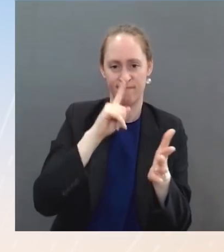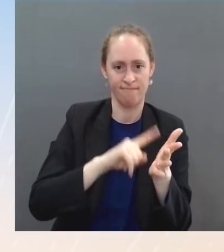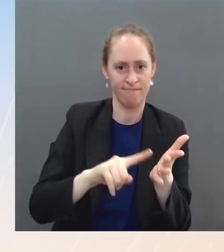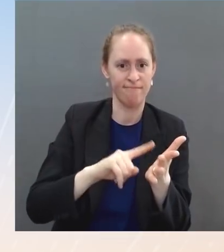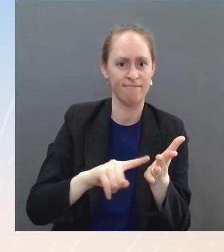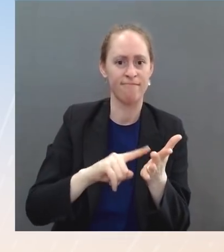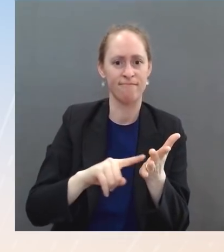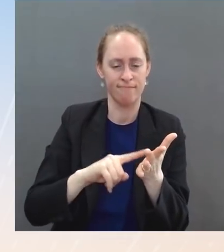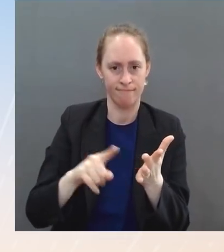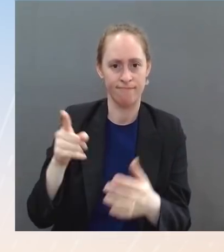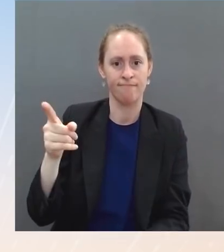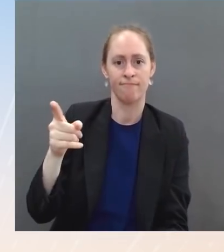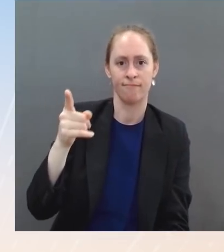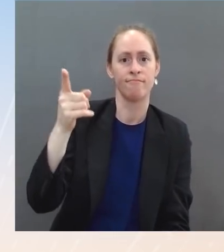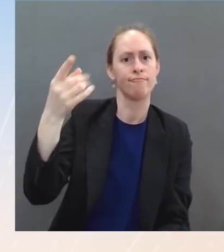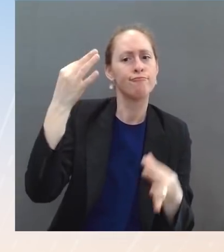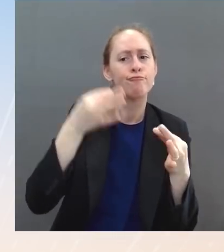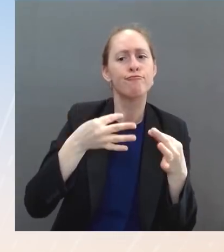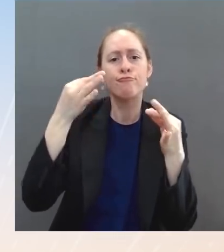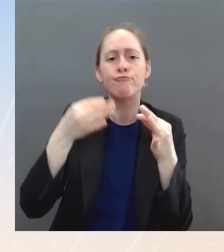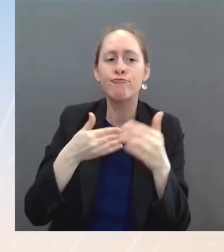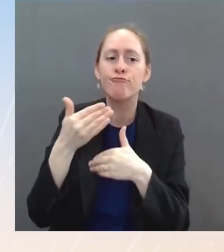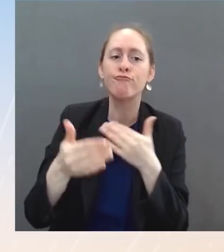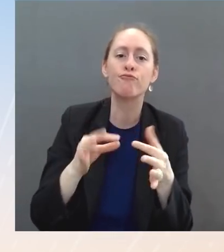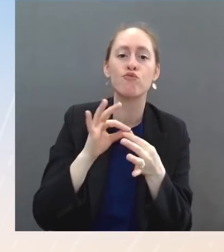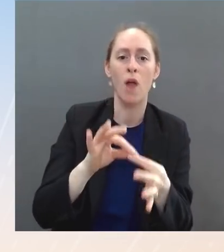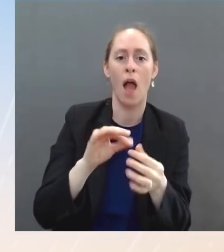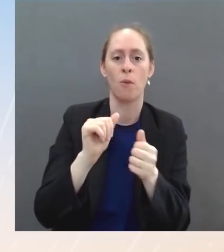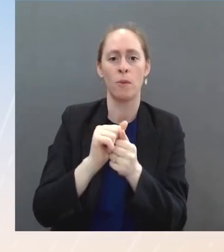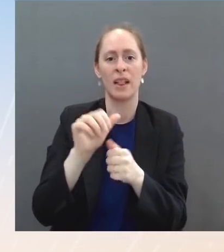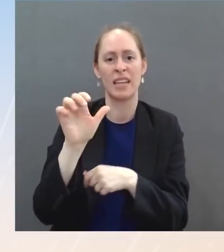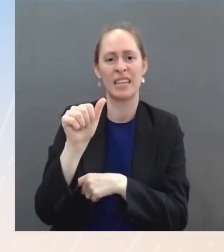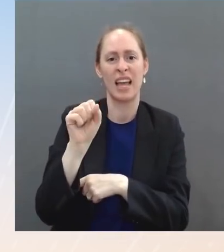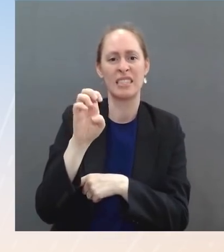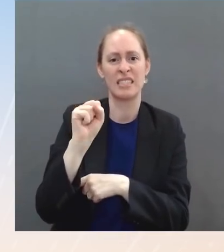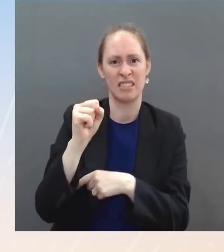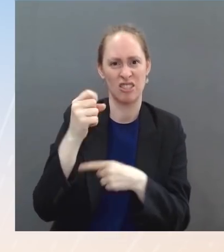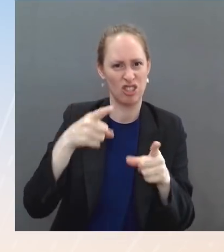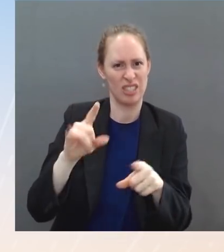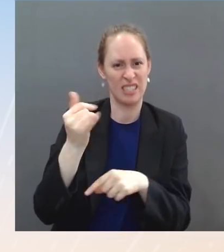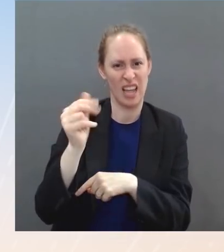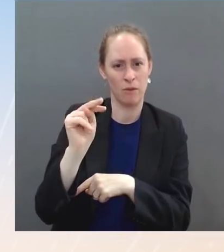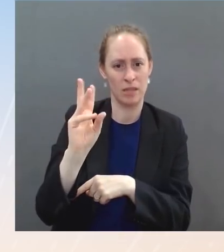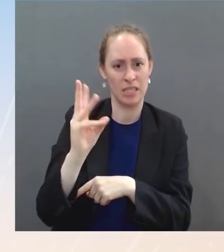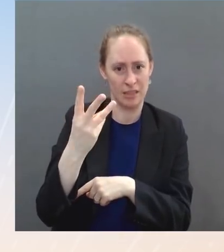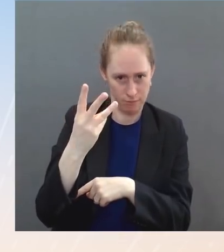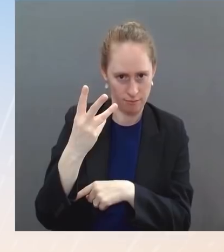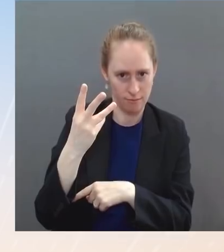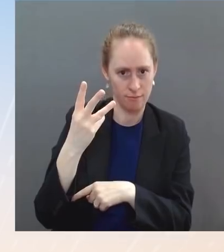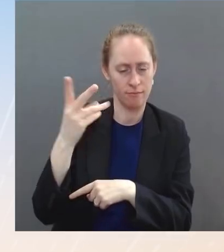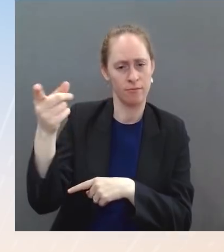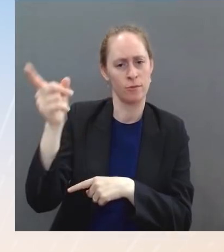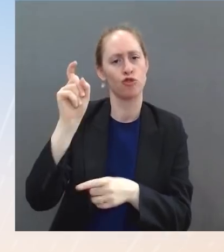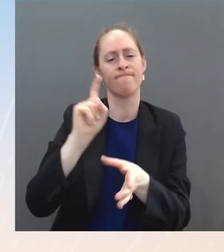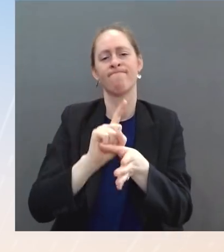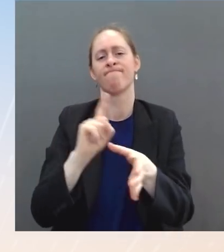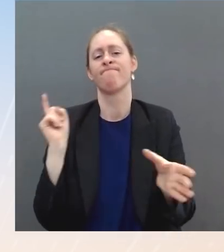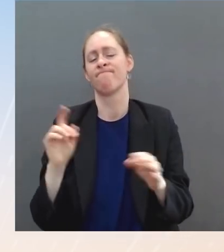Judicial ethics mean that the Supreme Court Justice generally makes his own decision on recusals. Does the President still agree